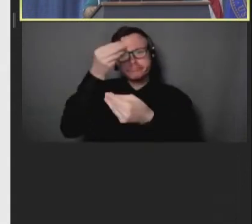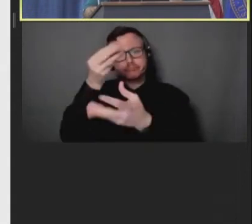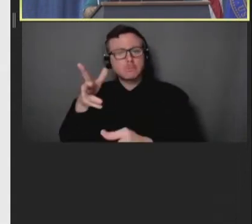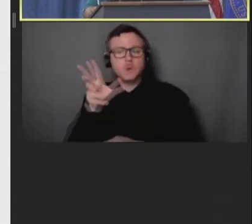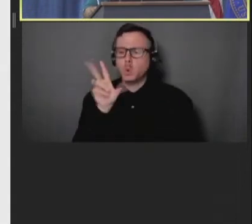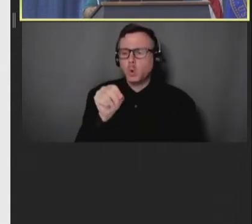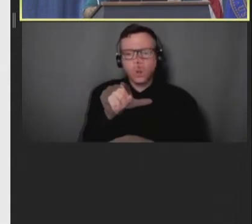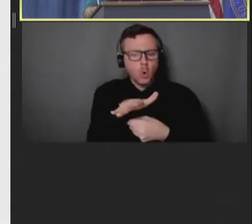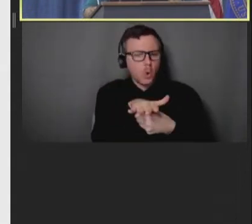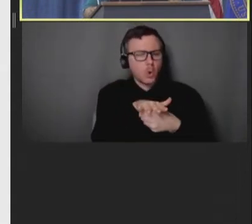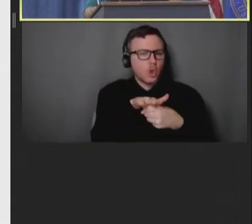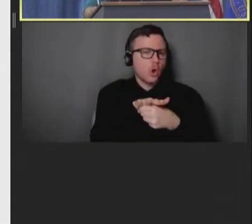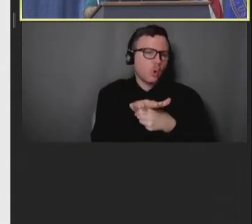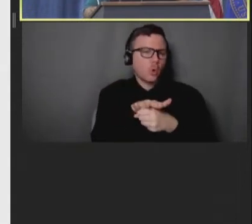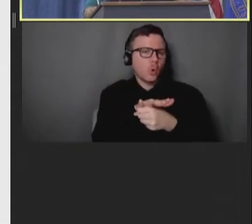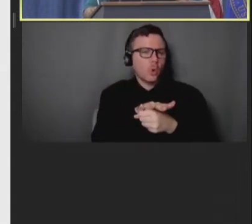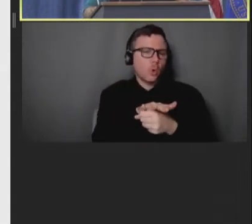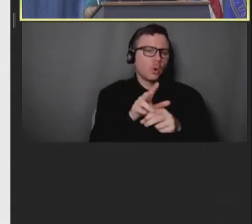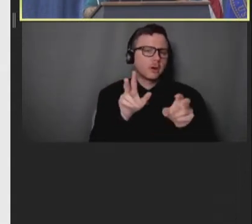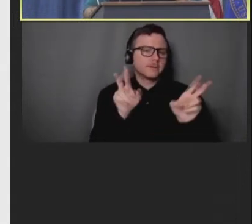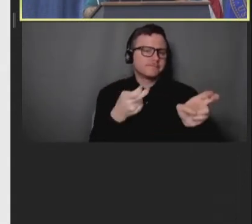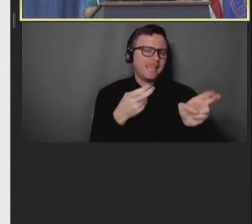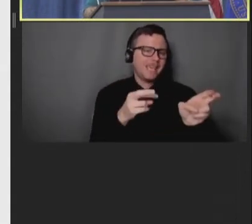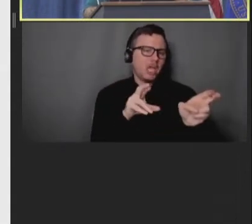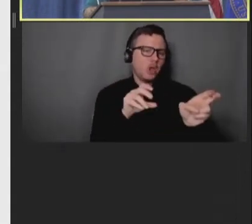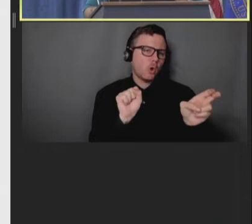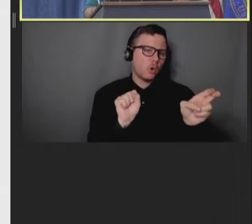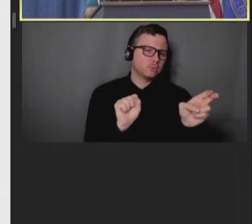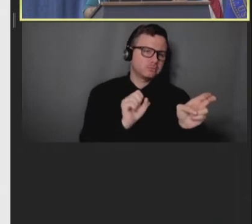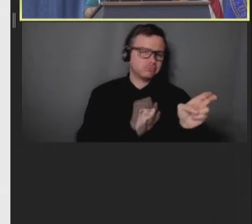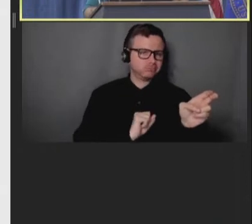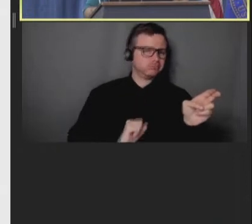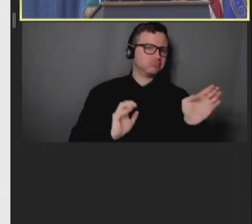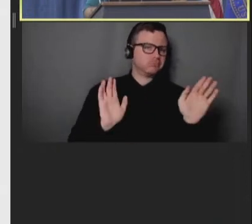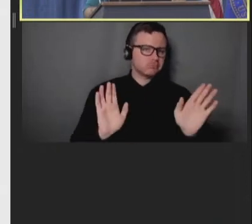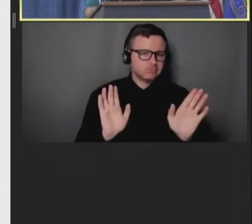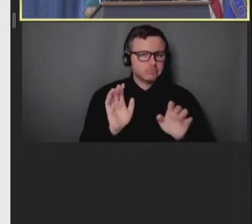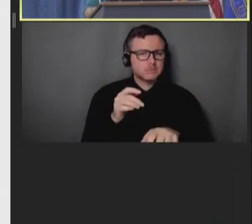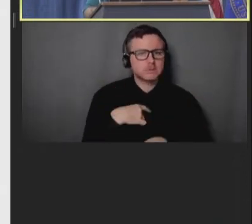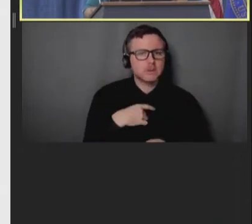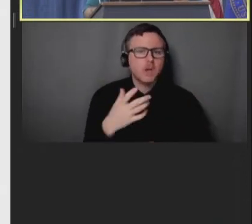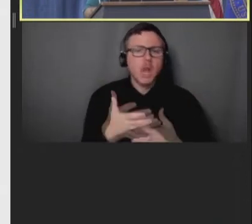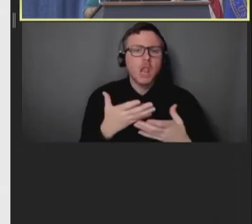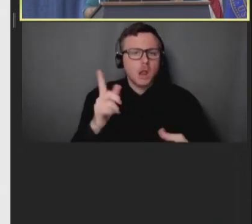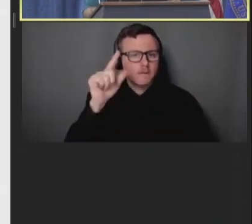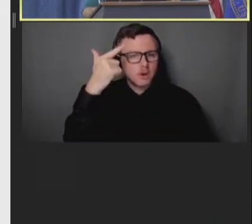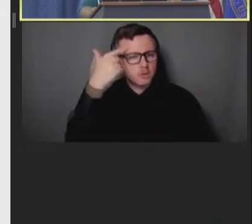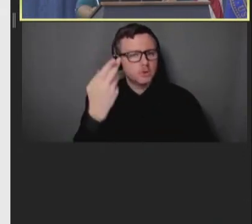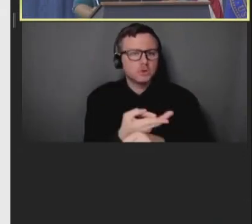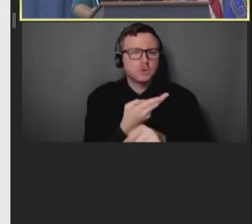if you will. And then we saw that a lot of our governors used their executive power to